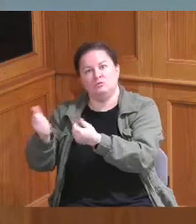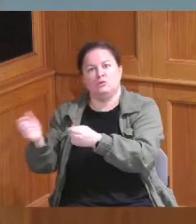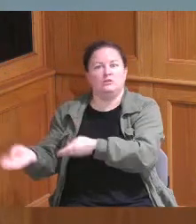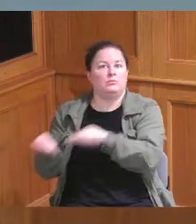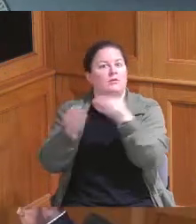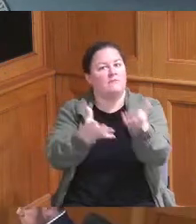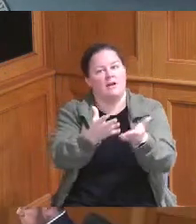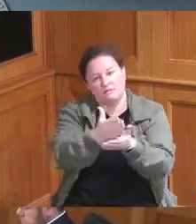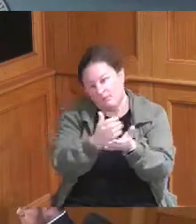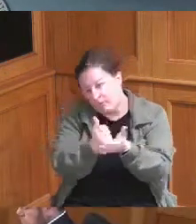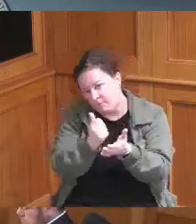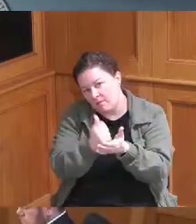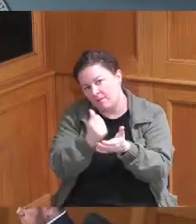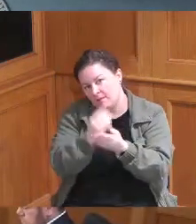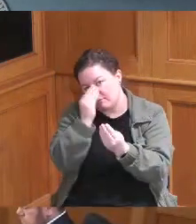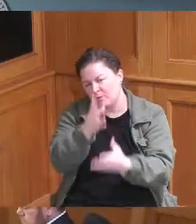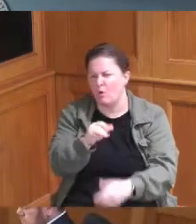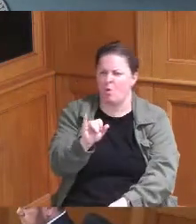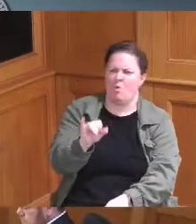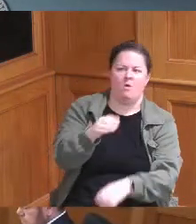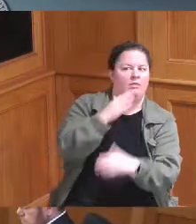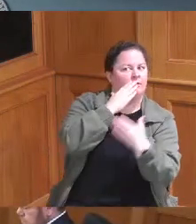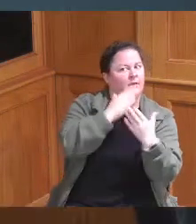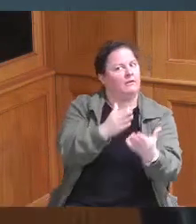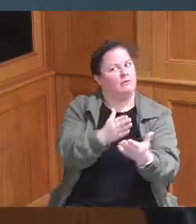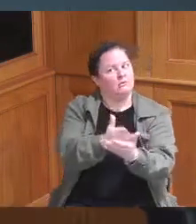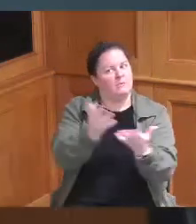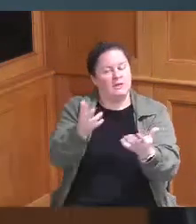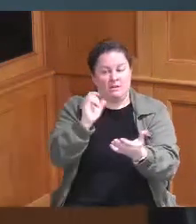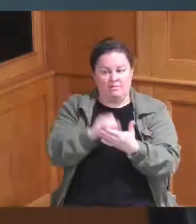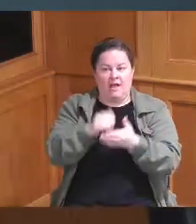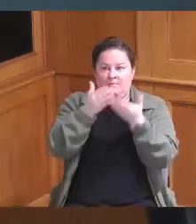be great because that is a public health issue because if you've got long-term Covid you got